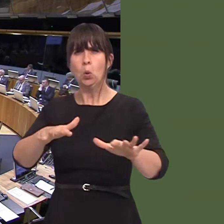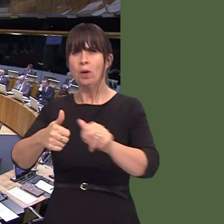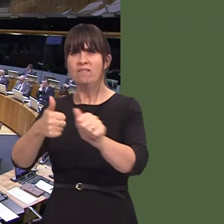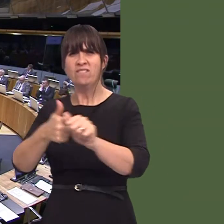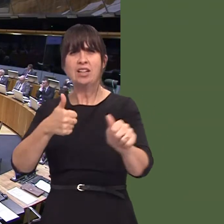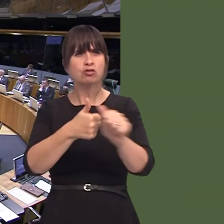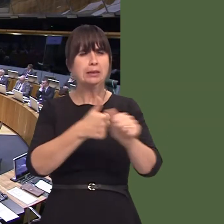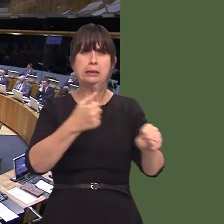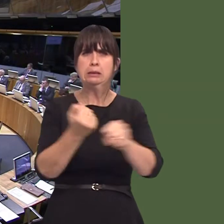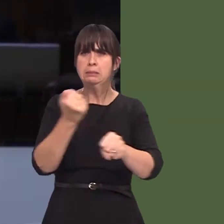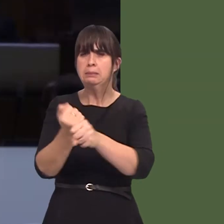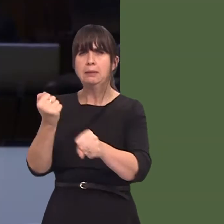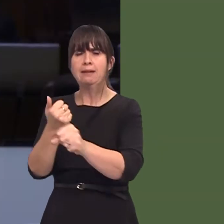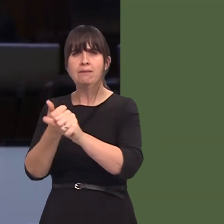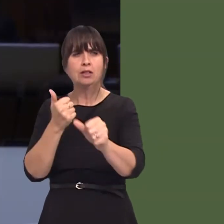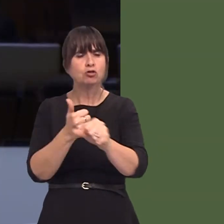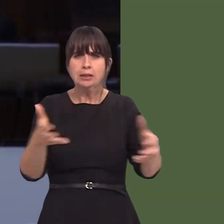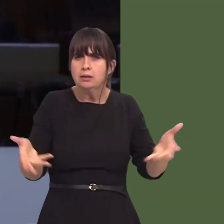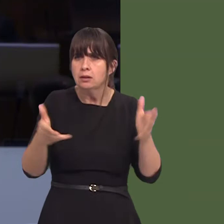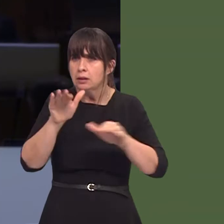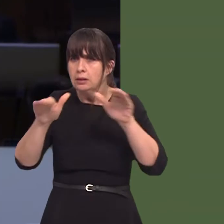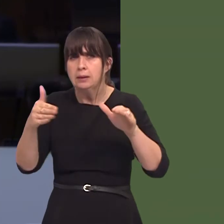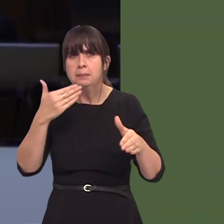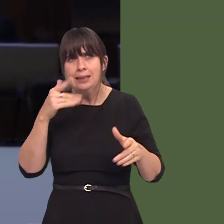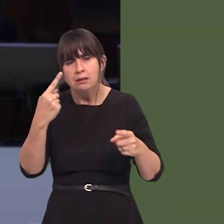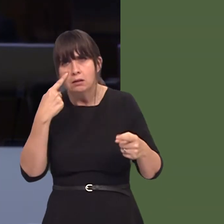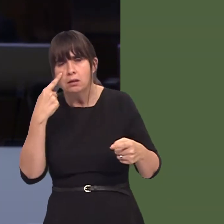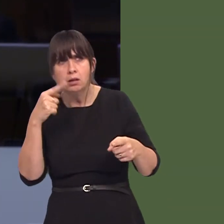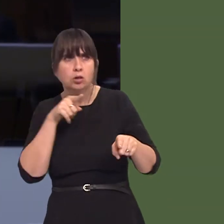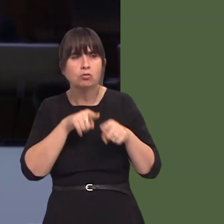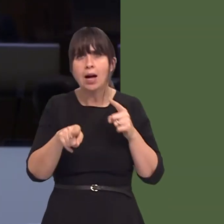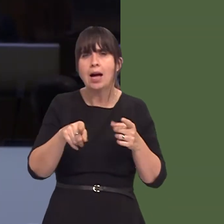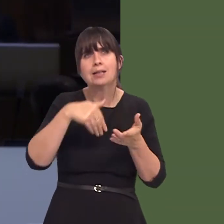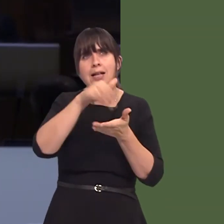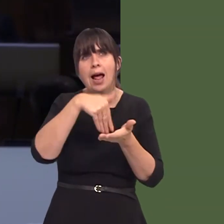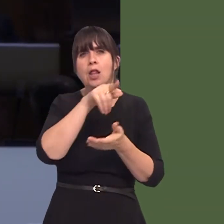businesses in Wales to explore opportunities to export to Iran.